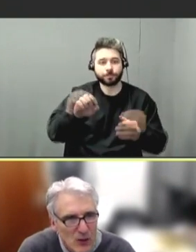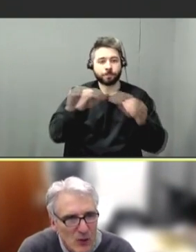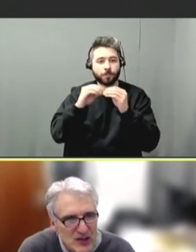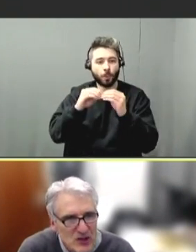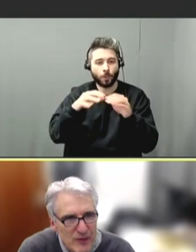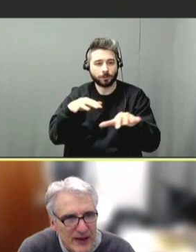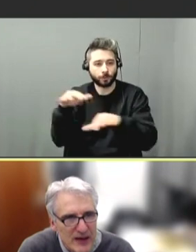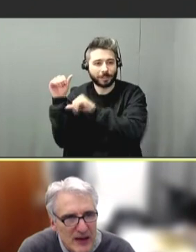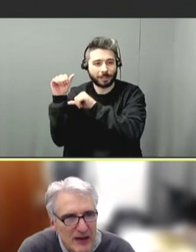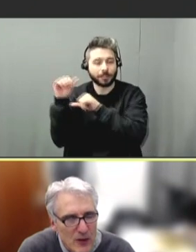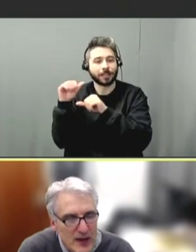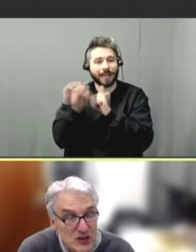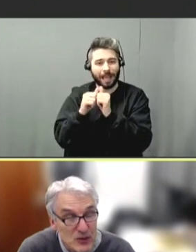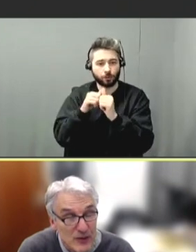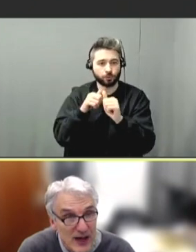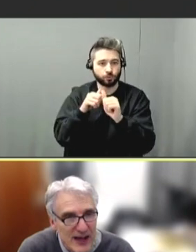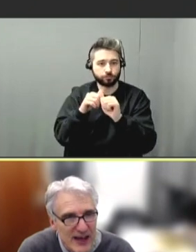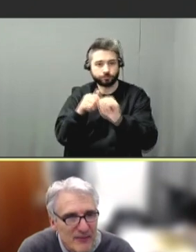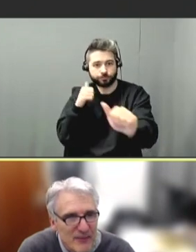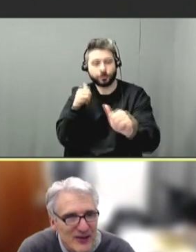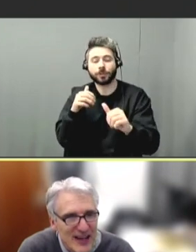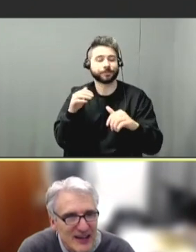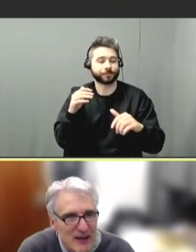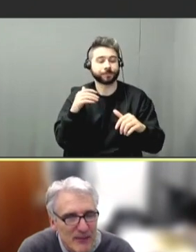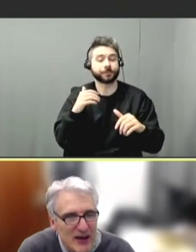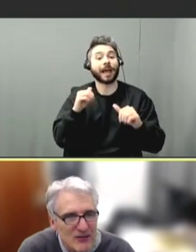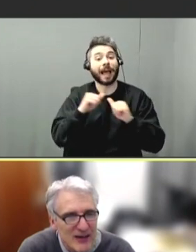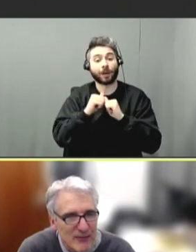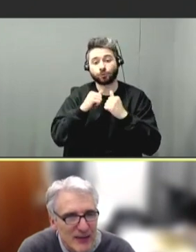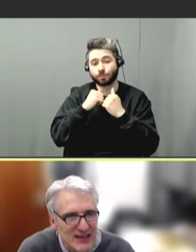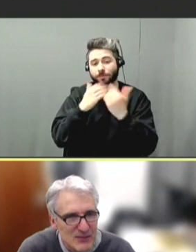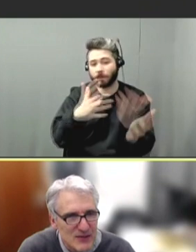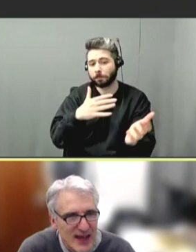ways to prevent -- ways to provide better data about underlying mechanisms